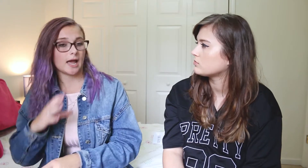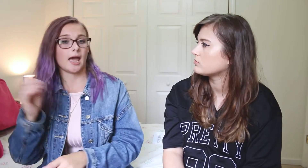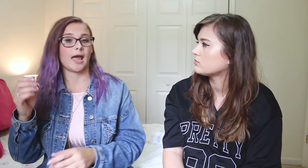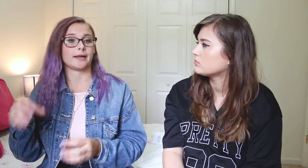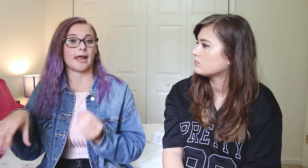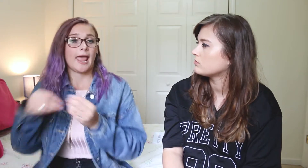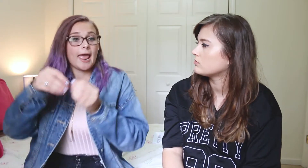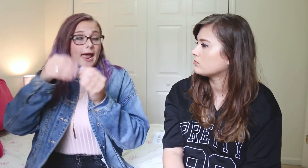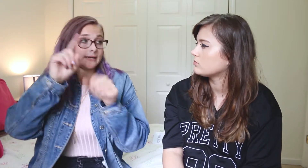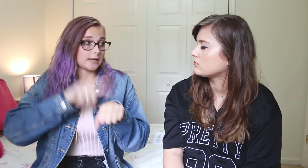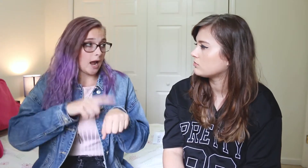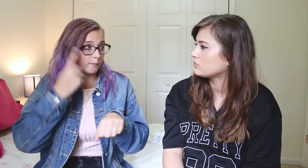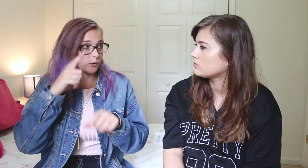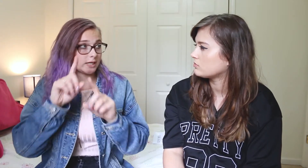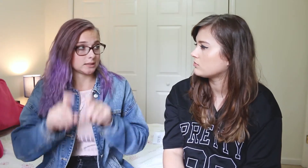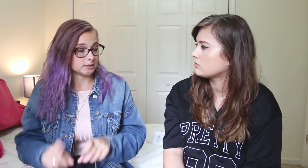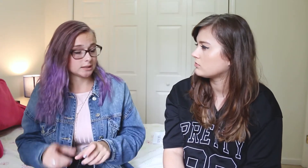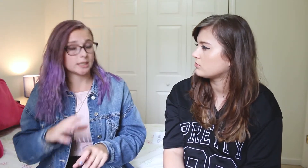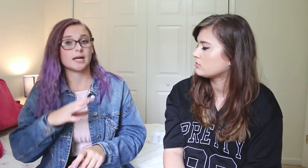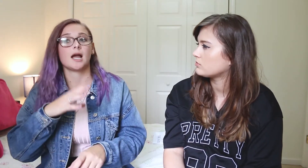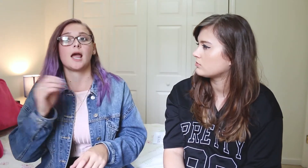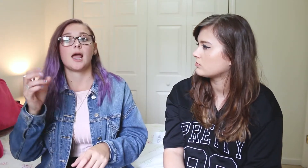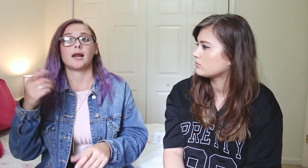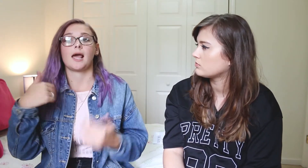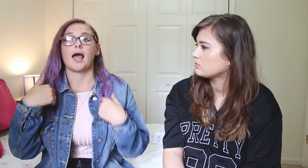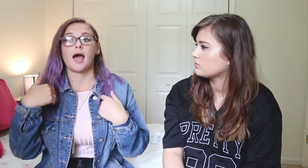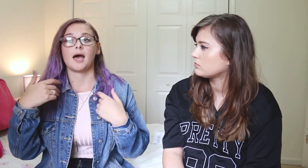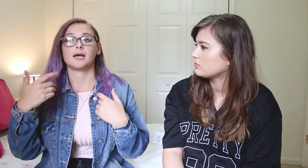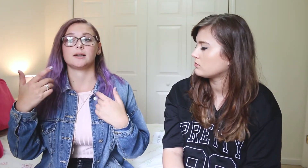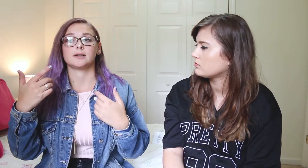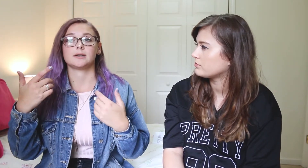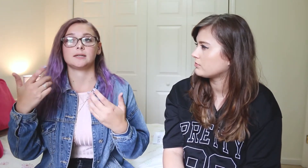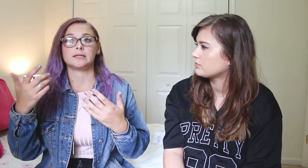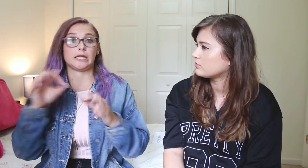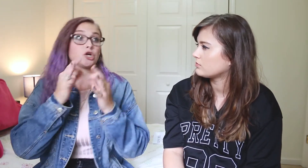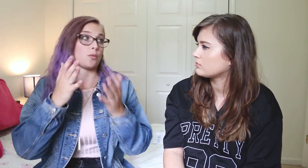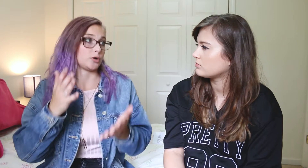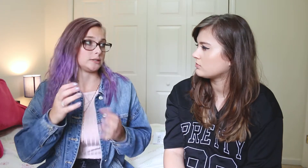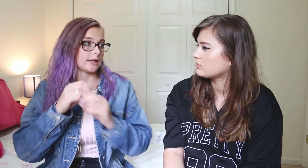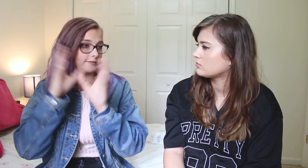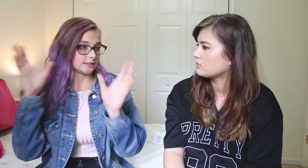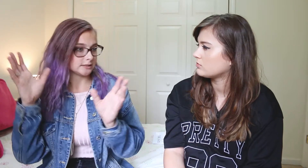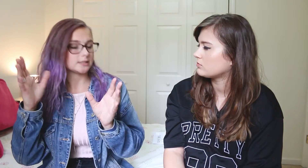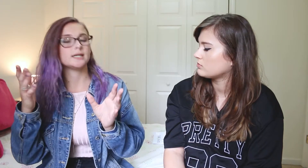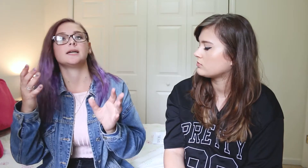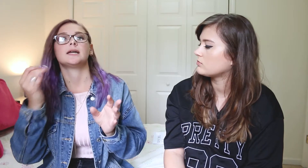added time for testing, and I had interpreters, obviously.